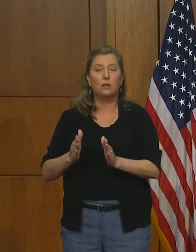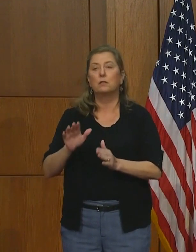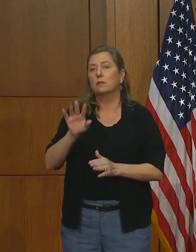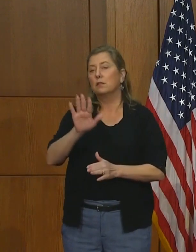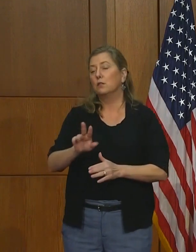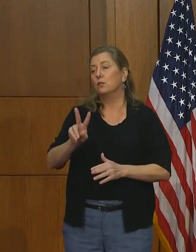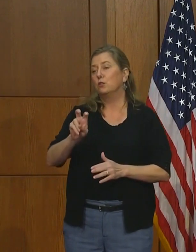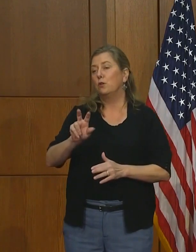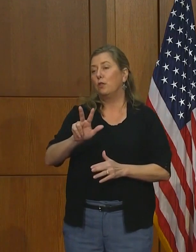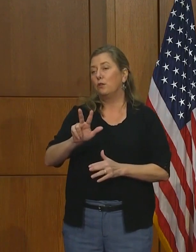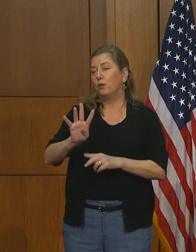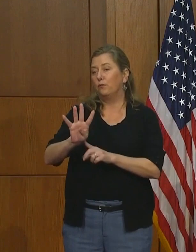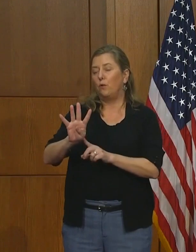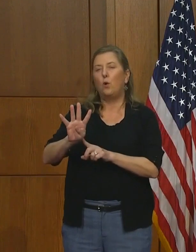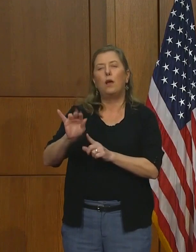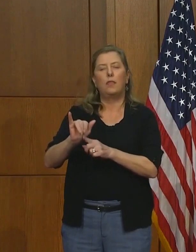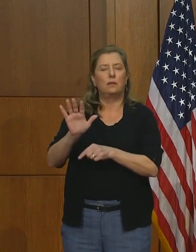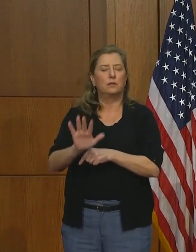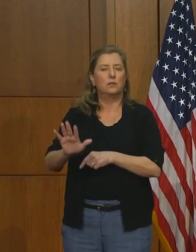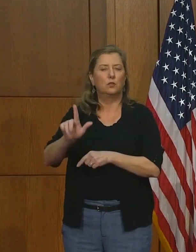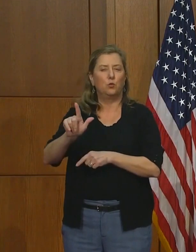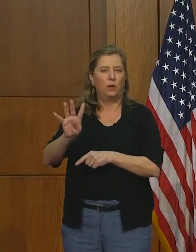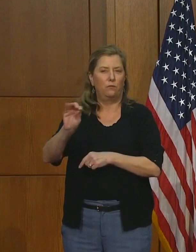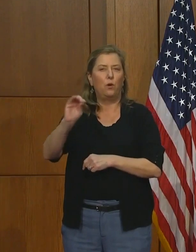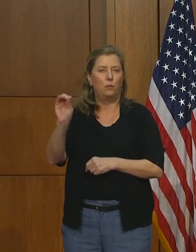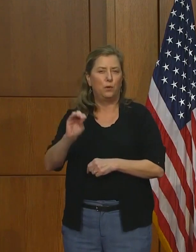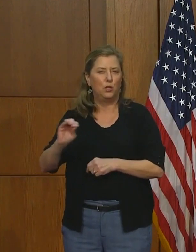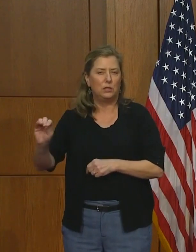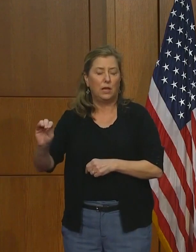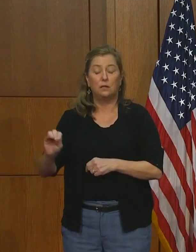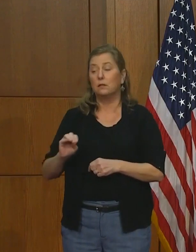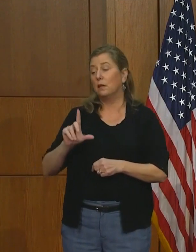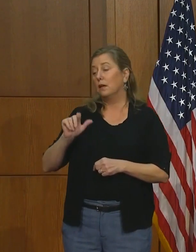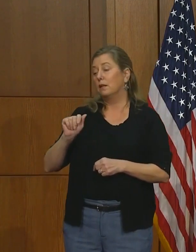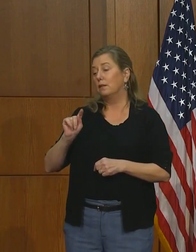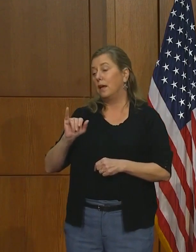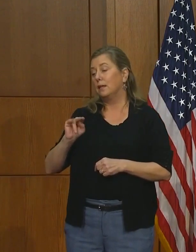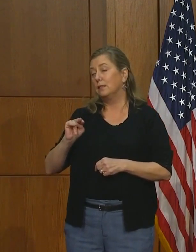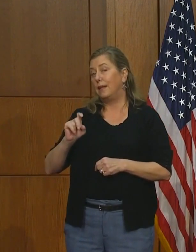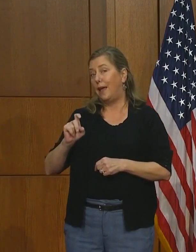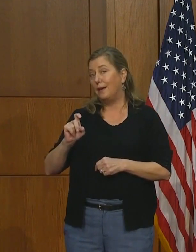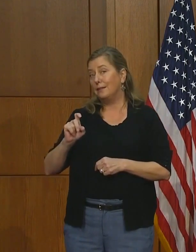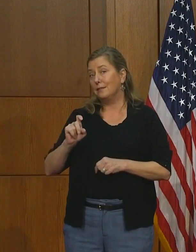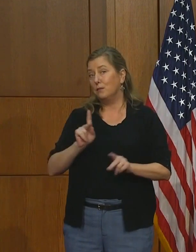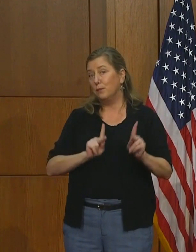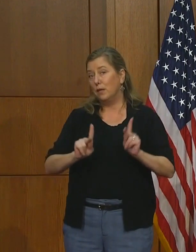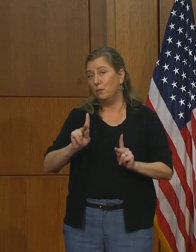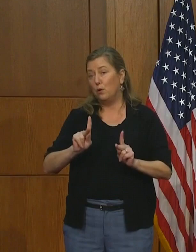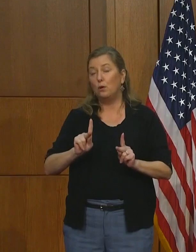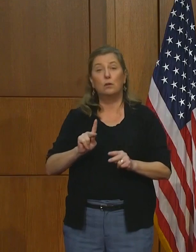THE DOUBTS AMONG AFRICAN AMERICAN STANDS AT TWO HUNDRED AND THIRTY FOUR WHICH IS ABOUT